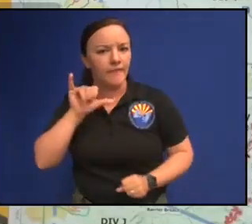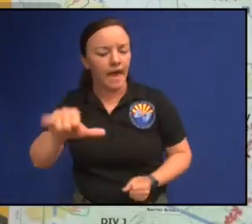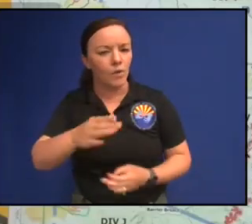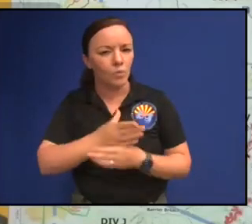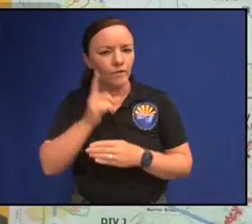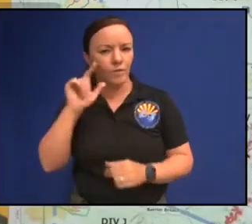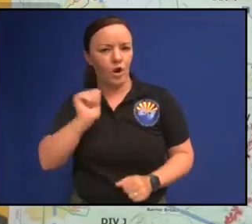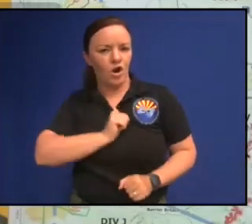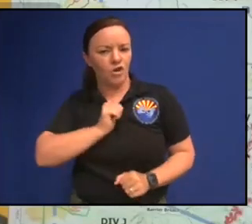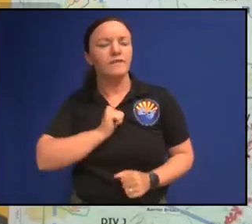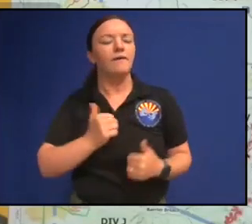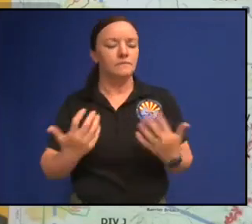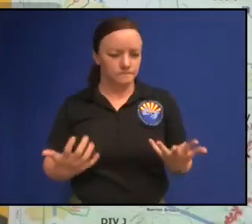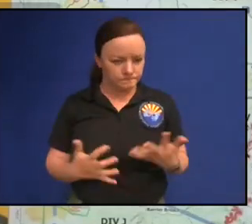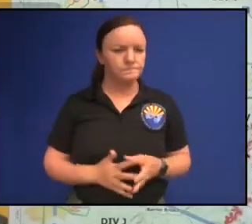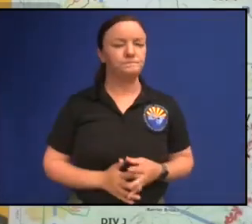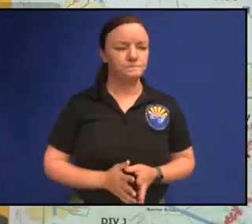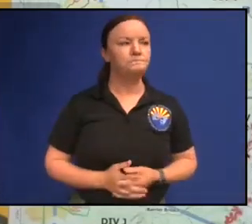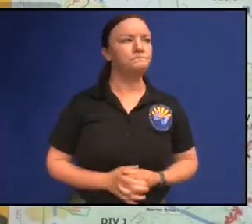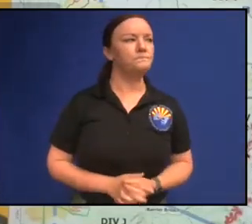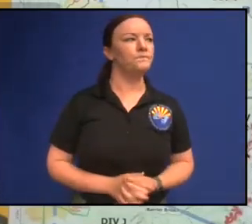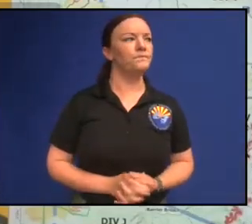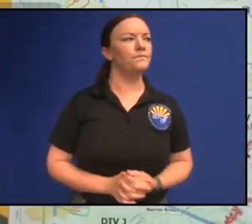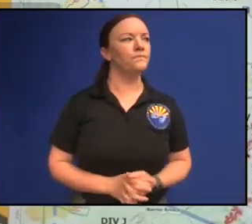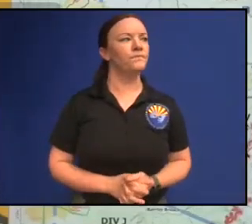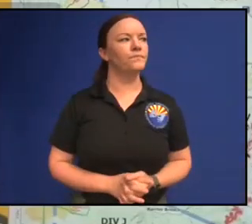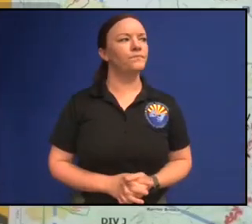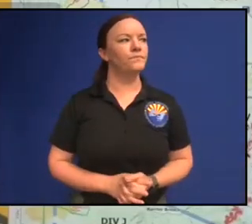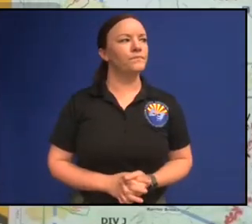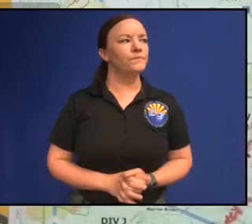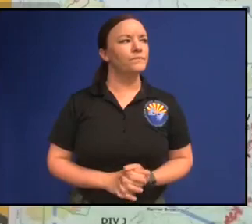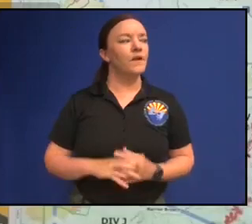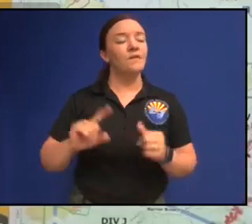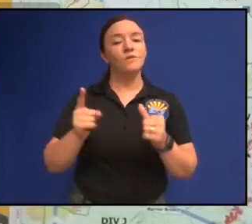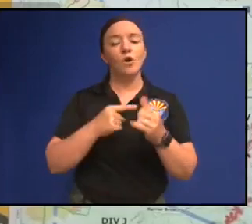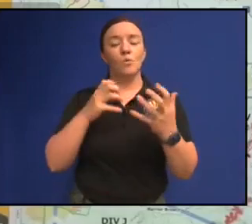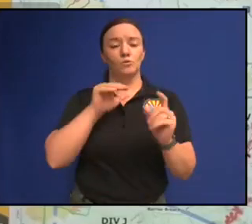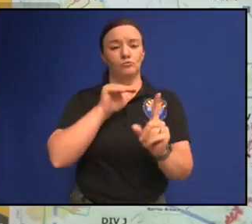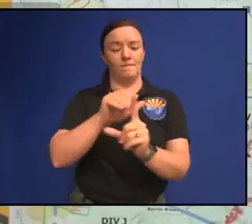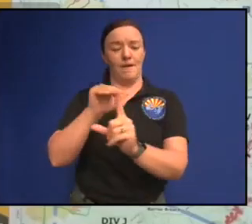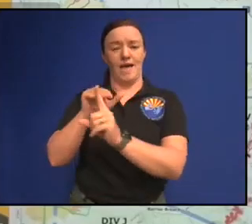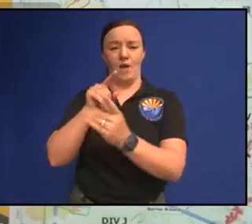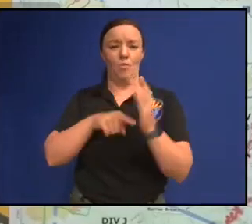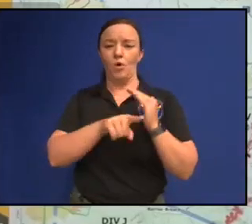I WANT TO REMIND YOU OF WHAT YOU HAVE ALREADY HEARD TODAY.